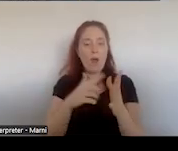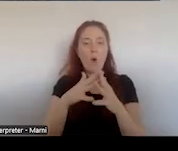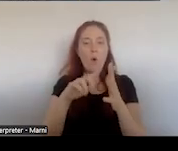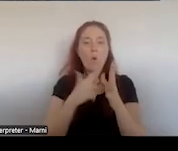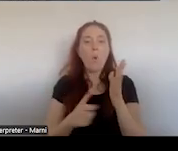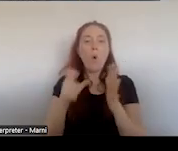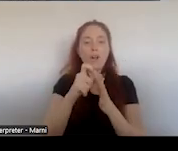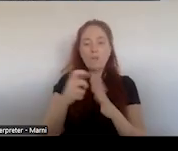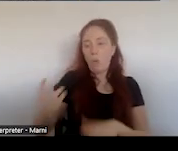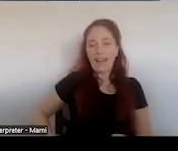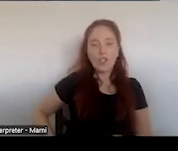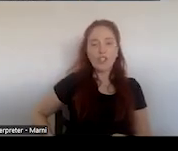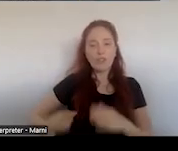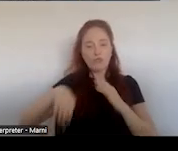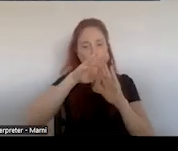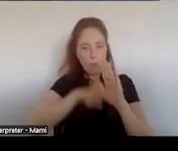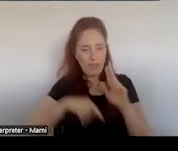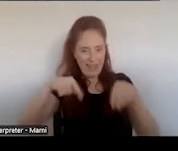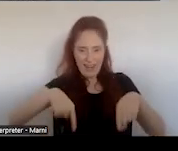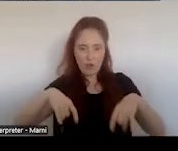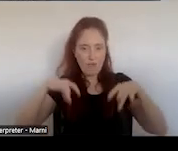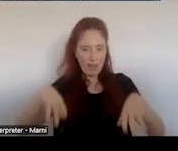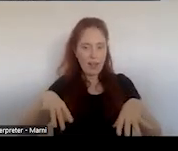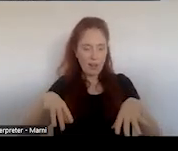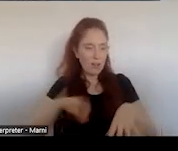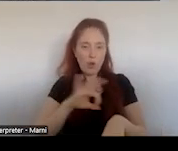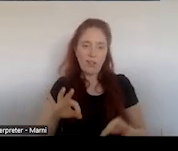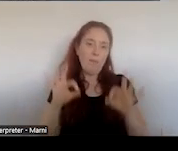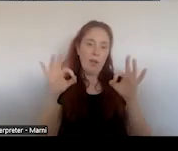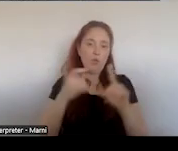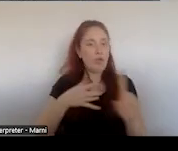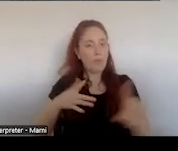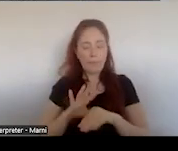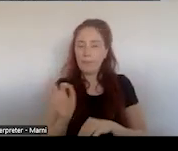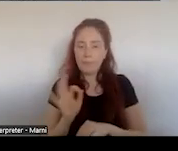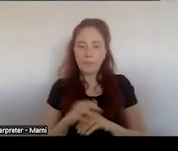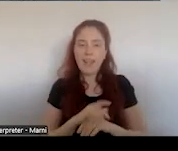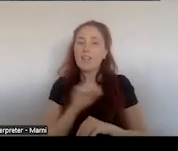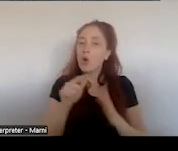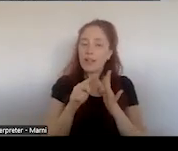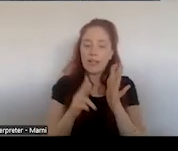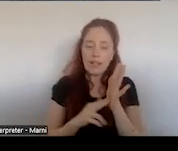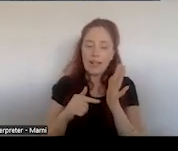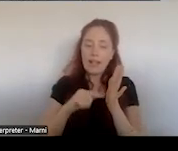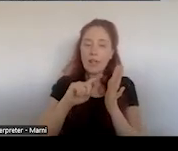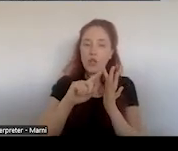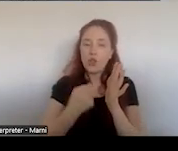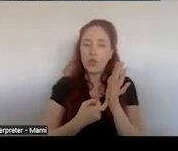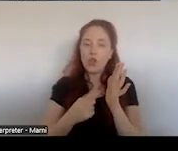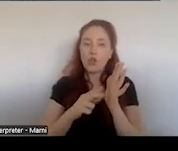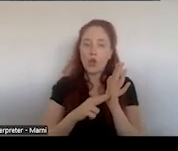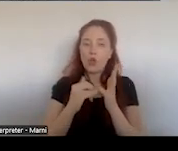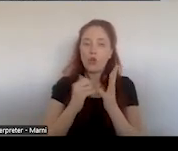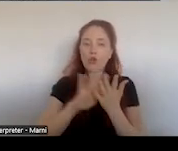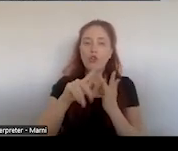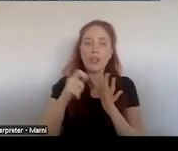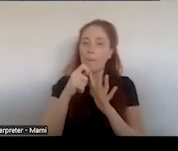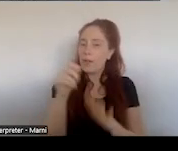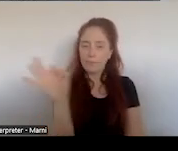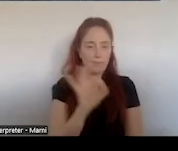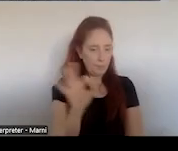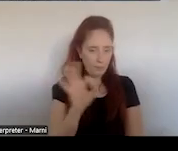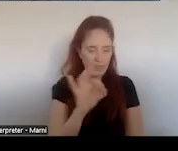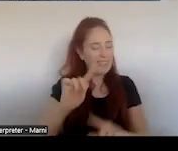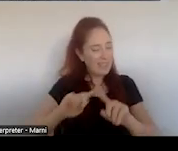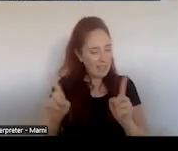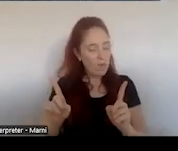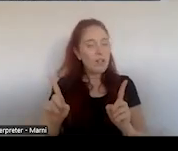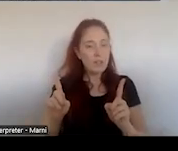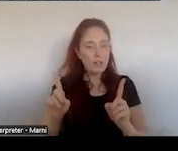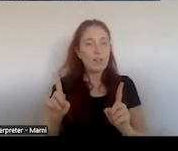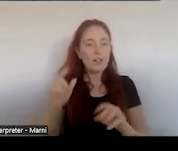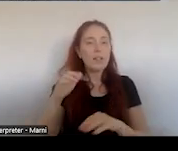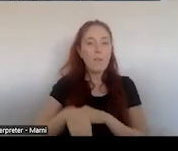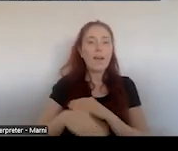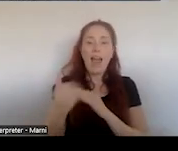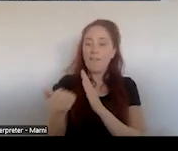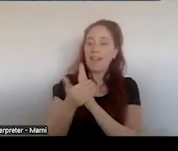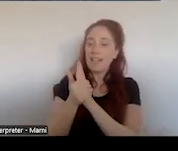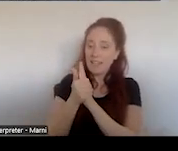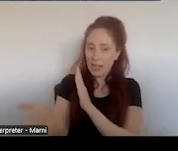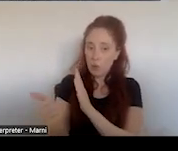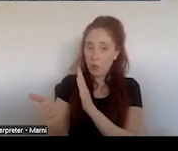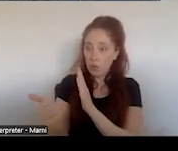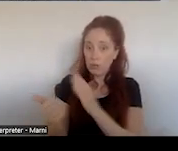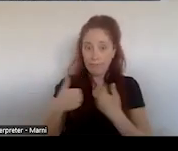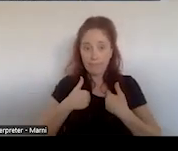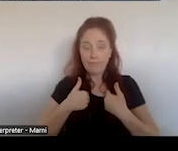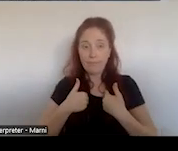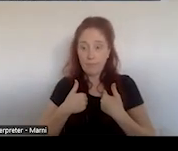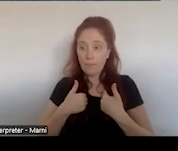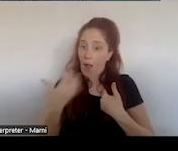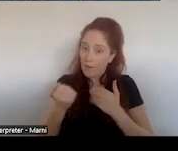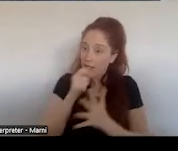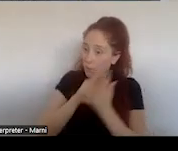so because this is not an internship, it's about skilled artists and arts workers with disability